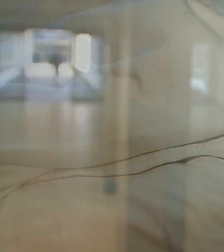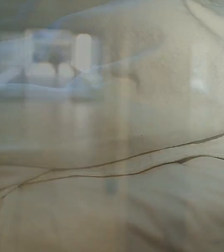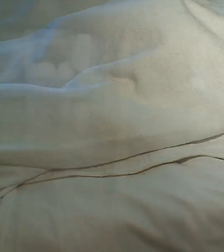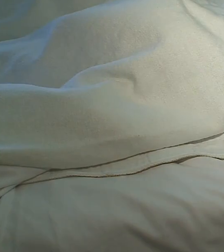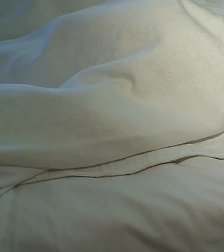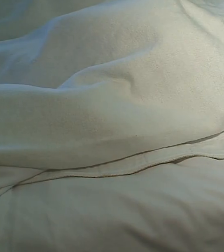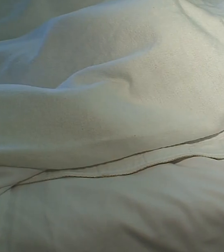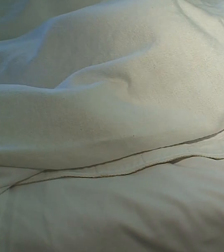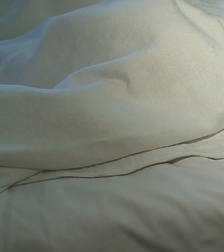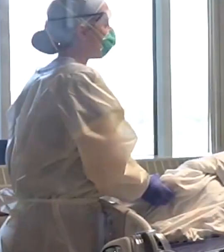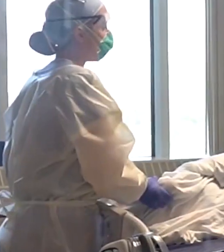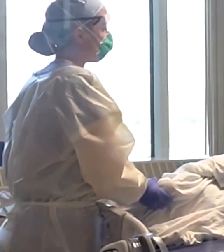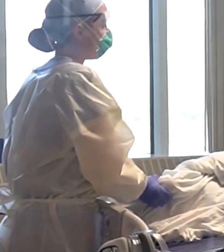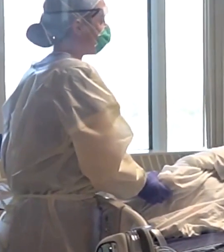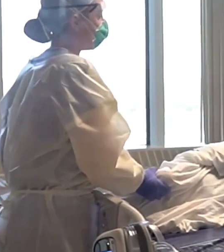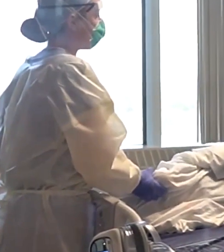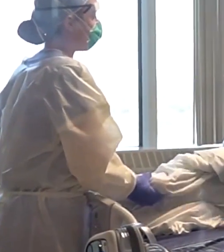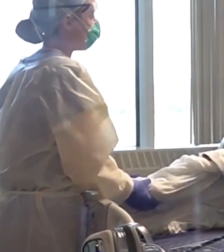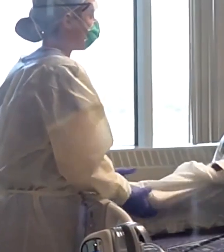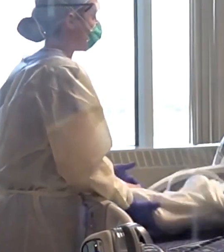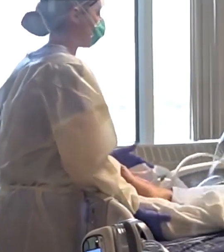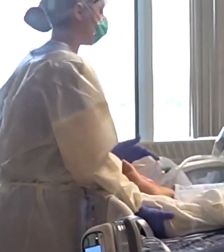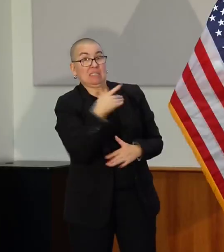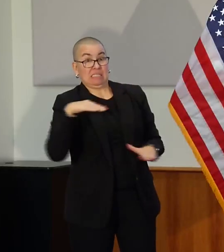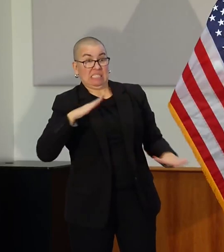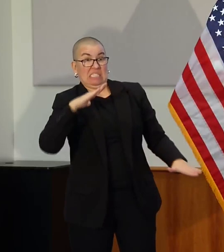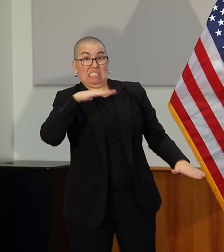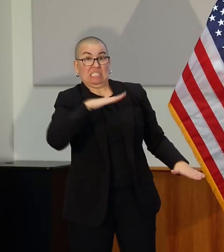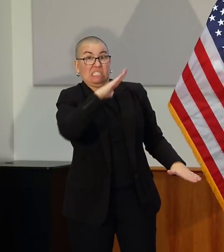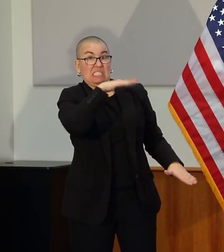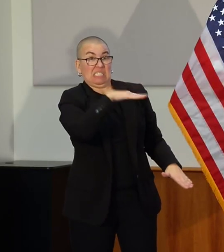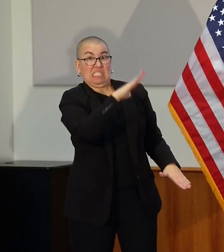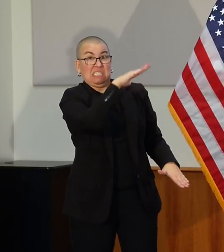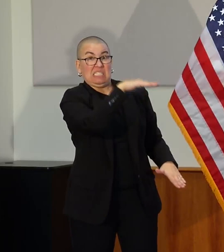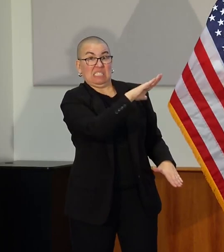THEY WILL START TO SEE THE